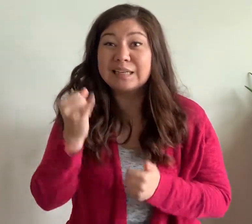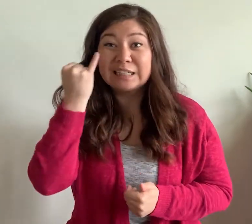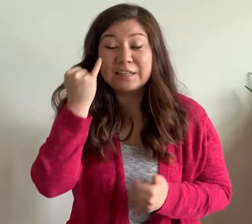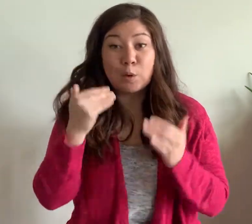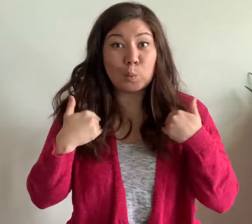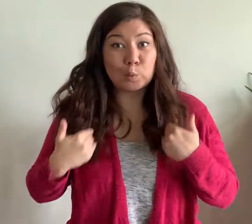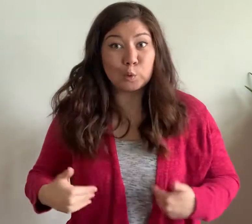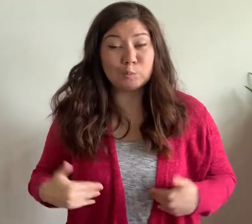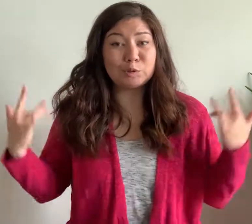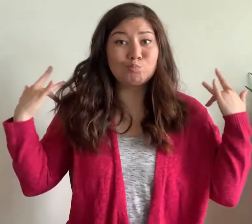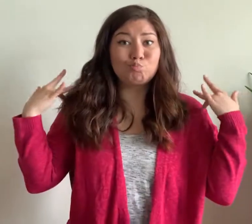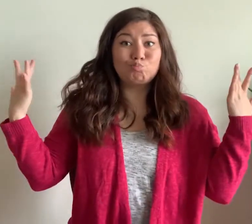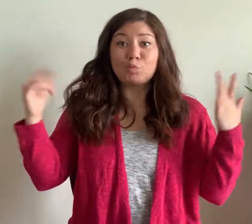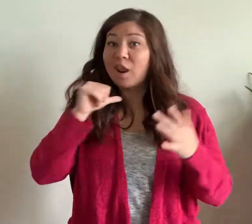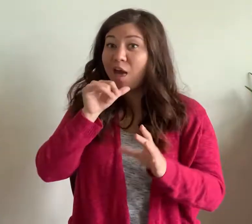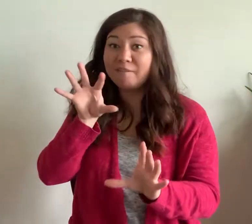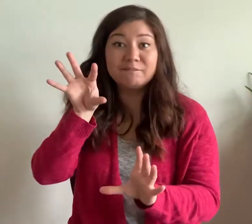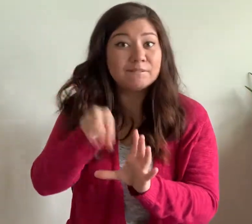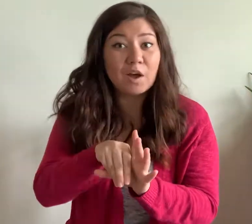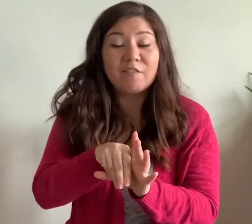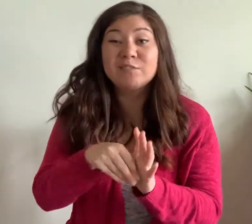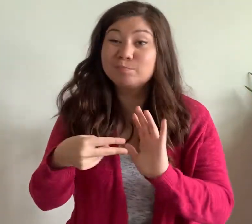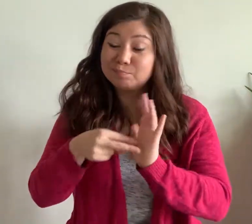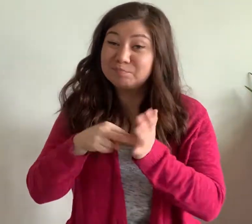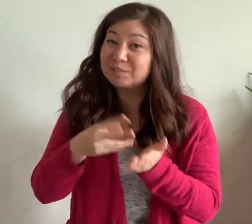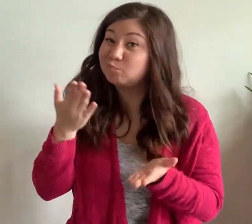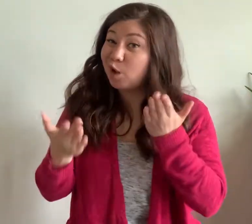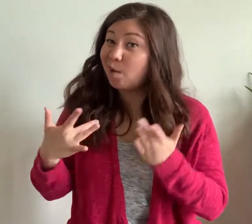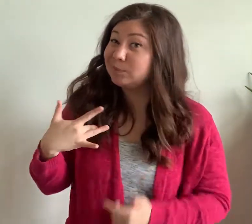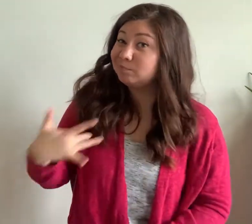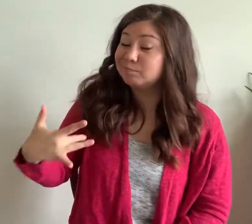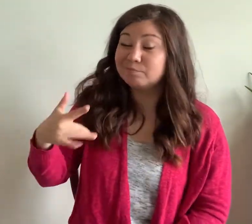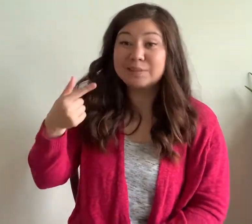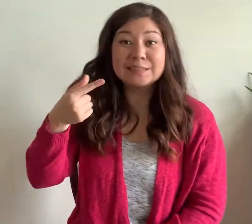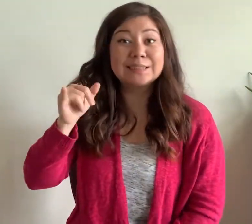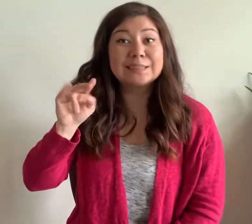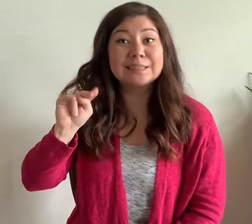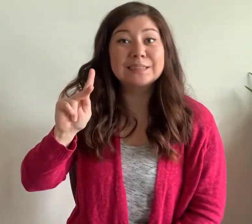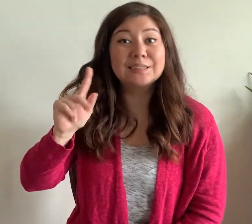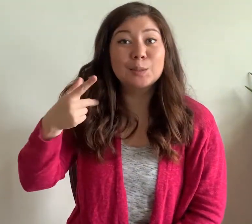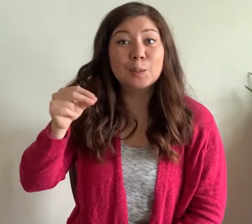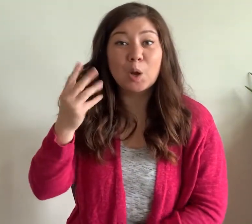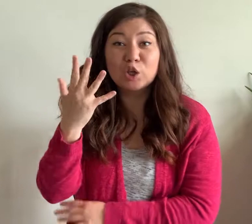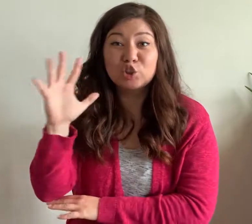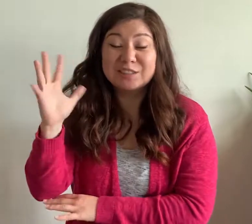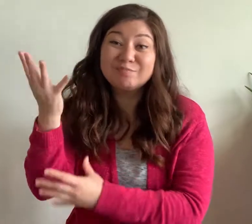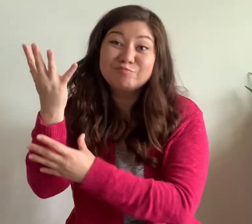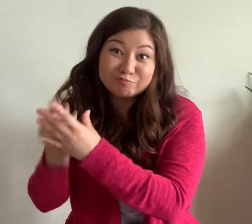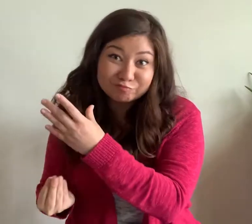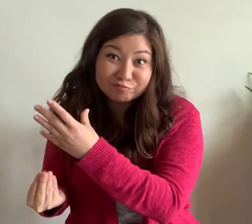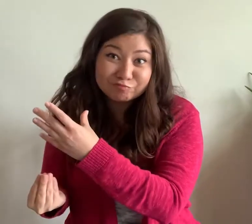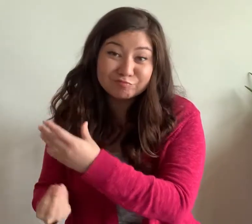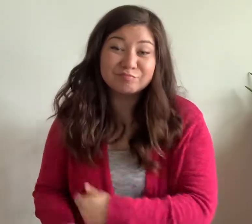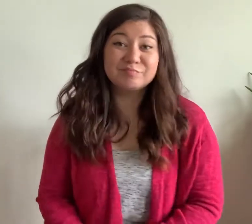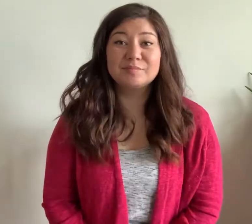that without human help, the Ginkgo biloba would have gone extinct.